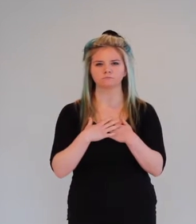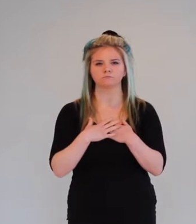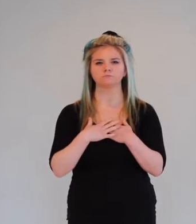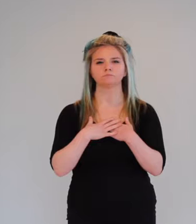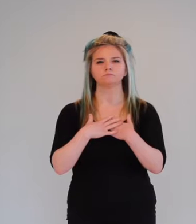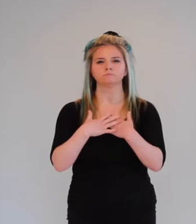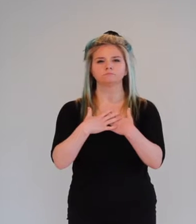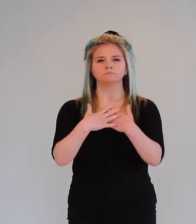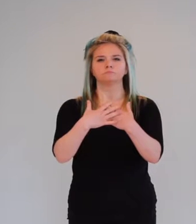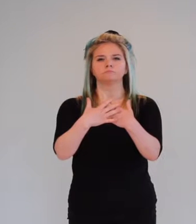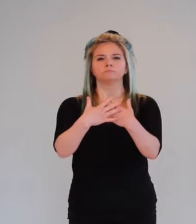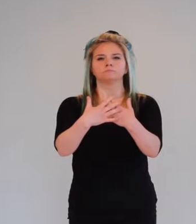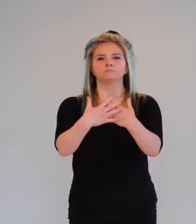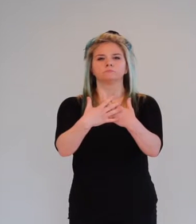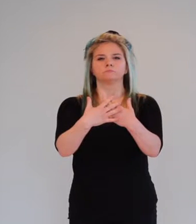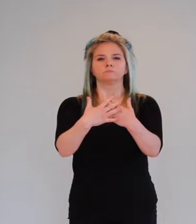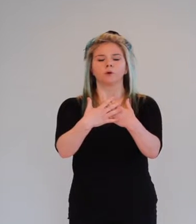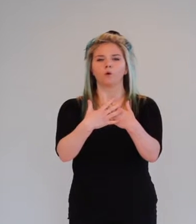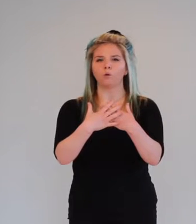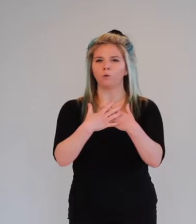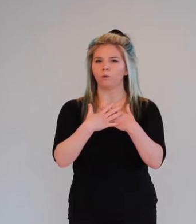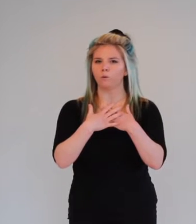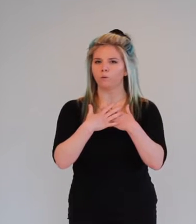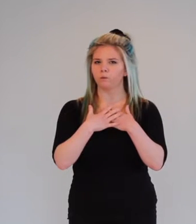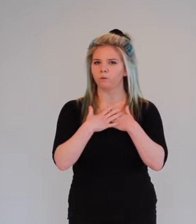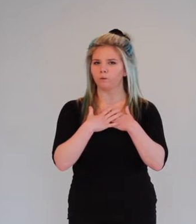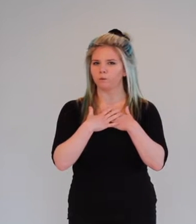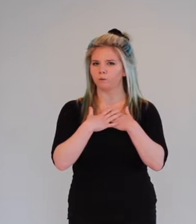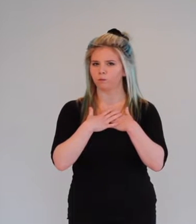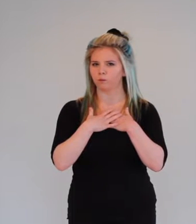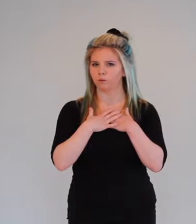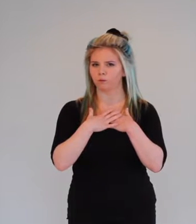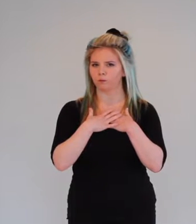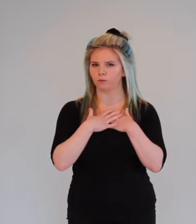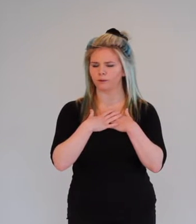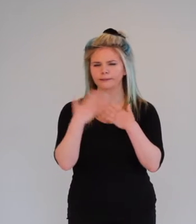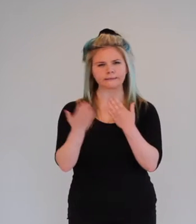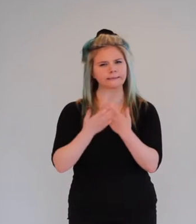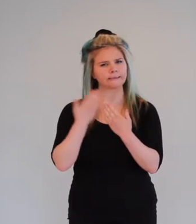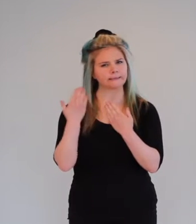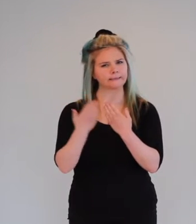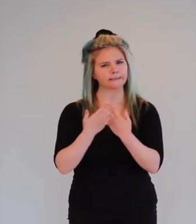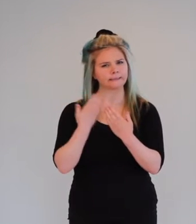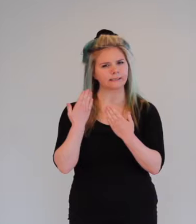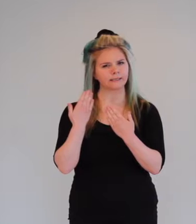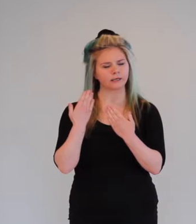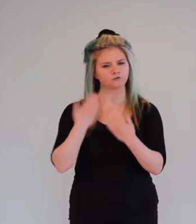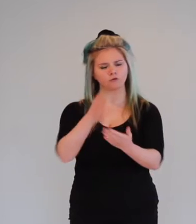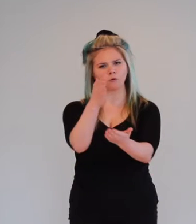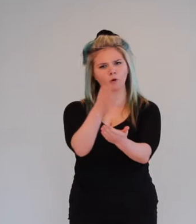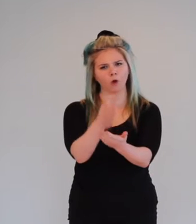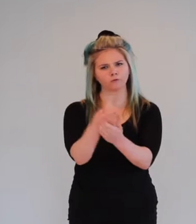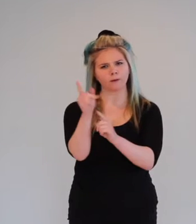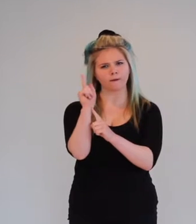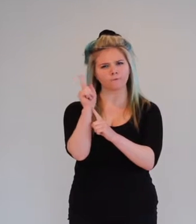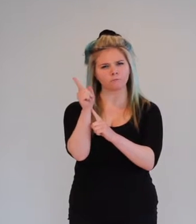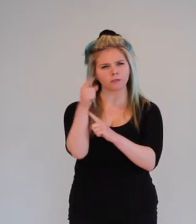and a natural exhale. So take a moment to, again, just breathe in the way the body naturally needs to take breath in.